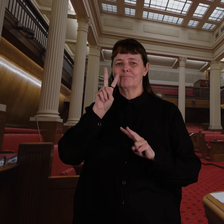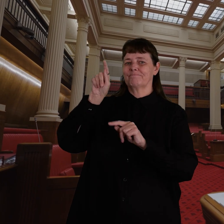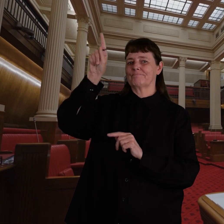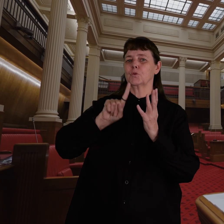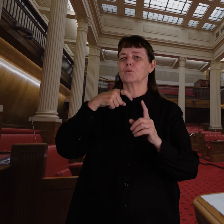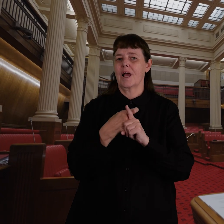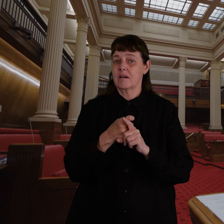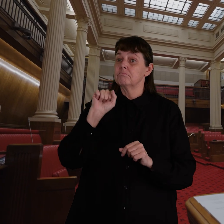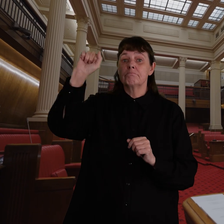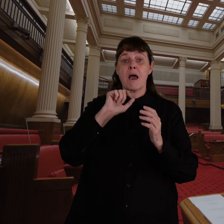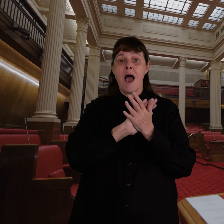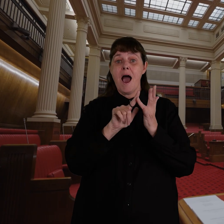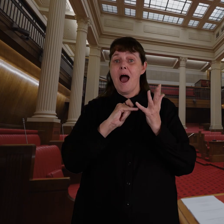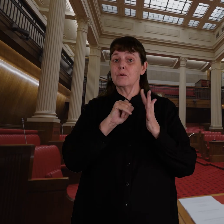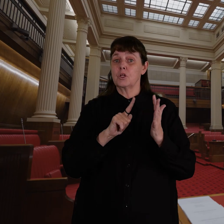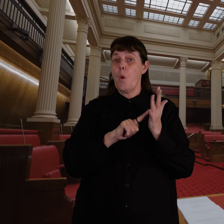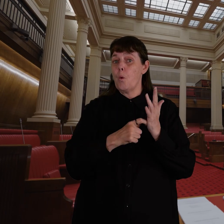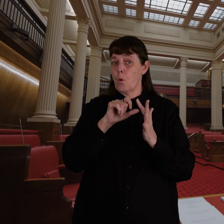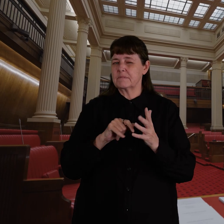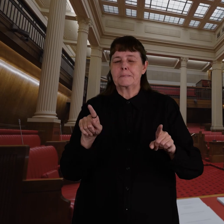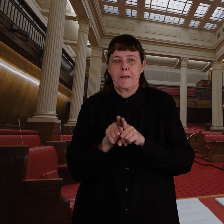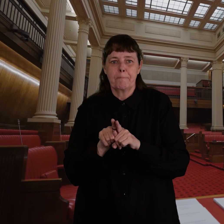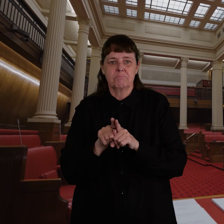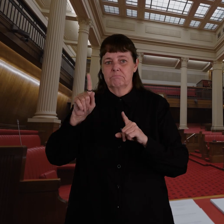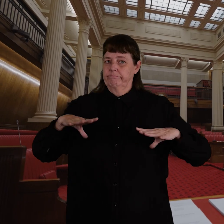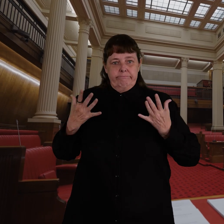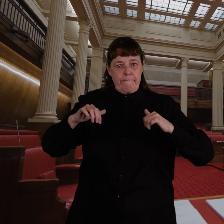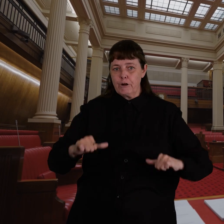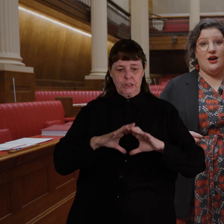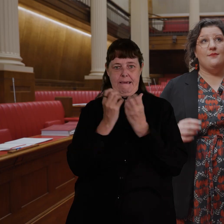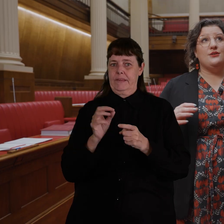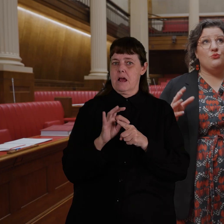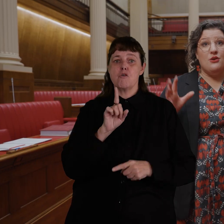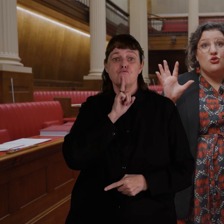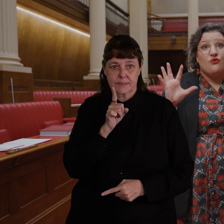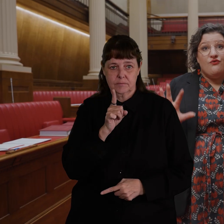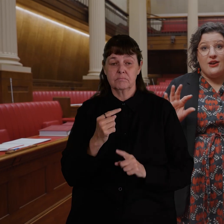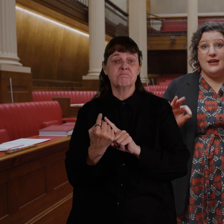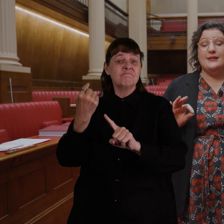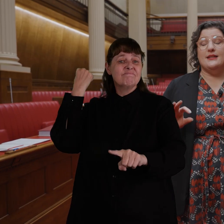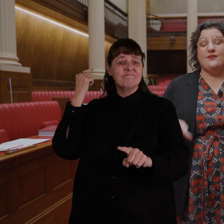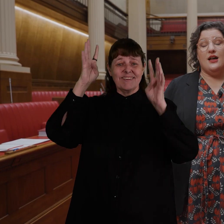House of Lords, which is also furnished in red. In medieval times, red was a very expensive